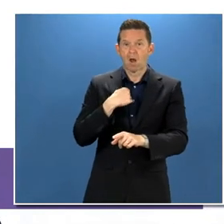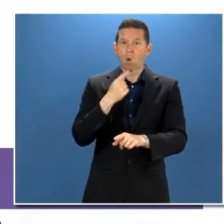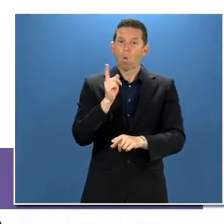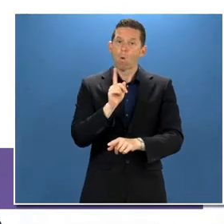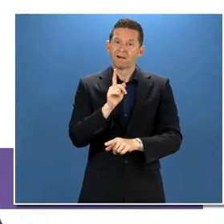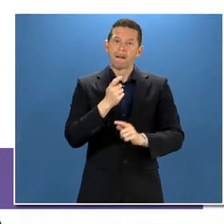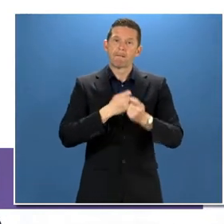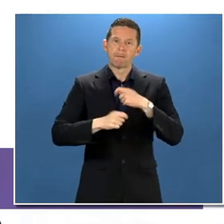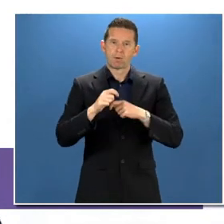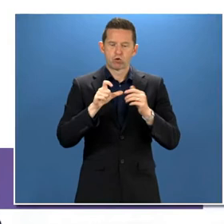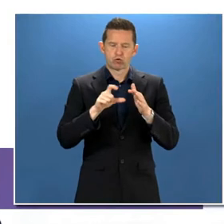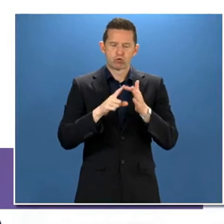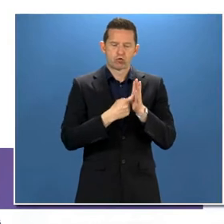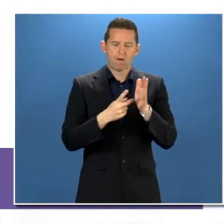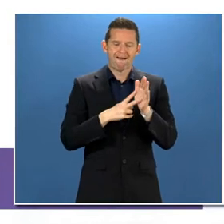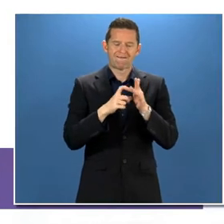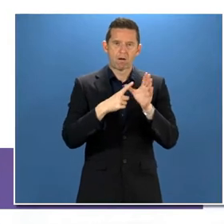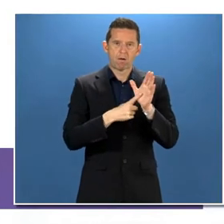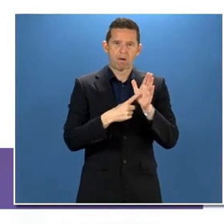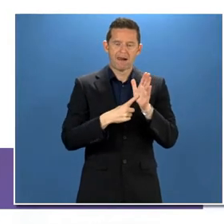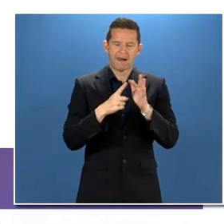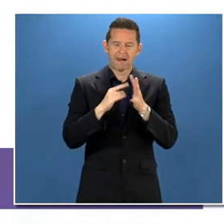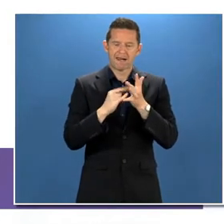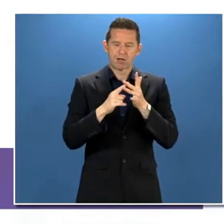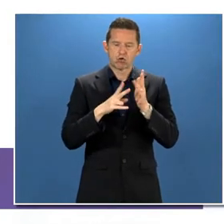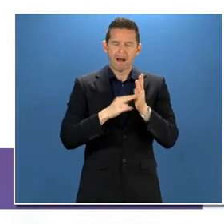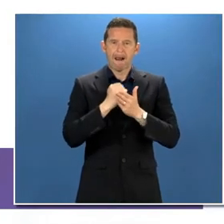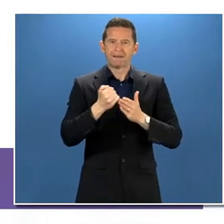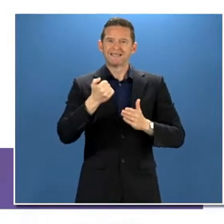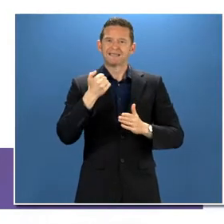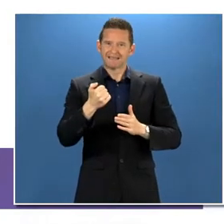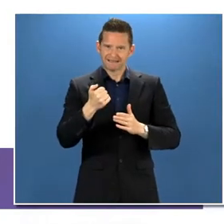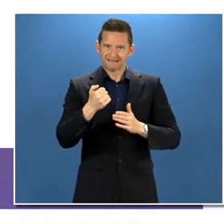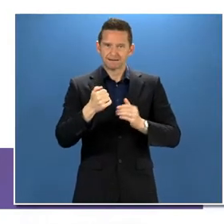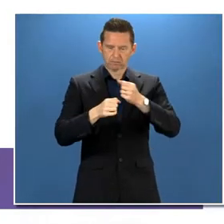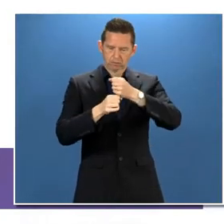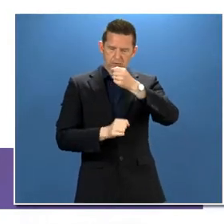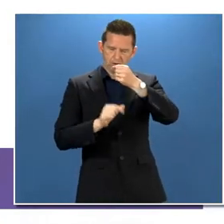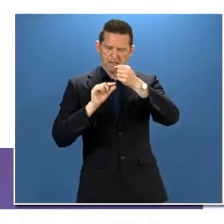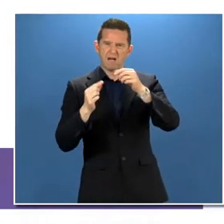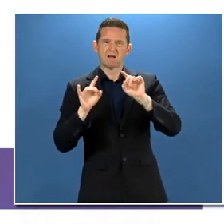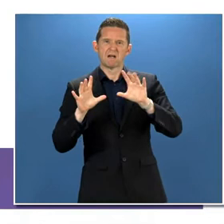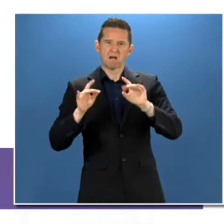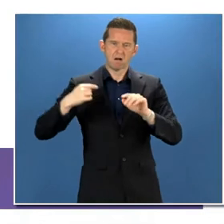cervical legion 6 tetraplegic as a result of a biophysical dislocation